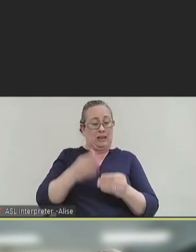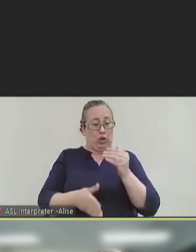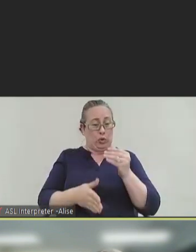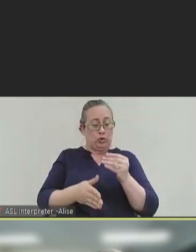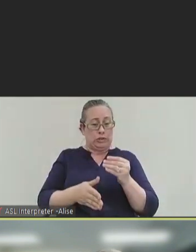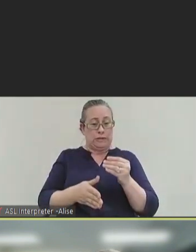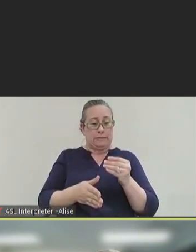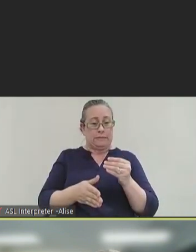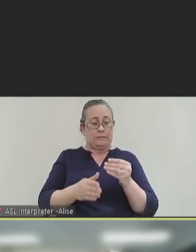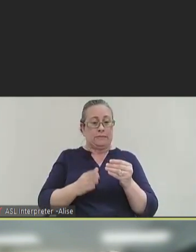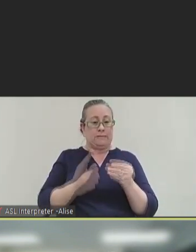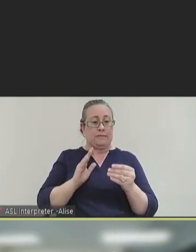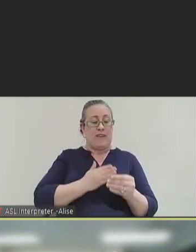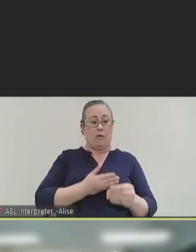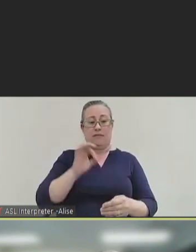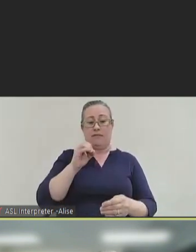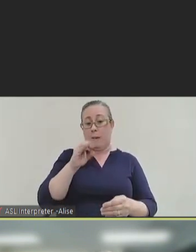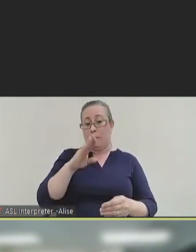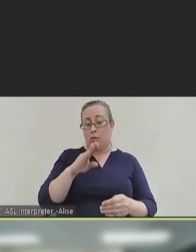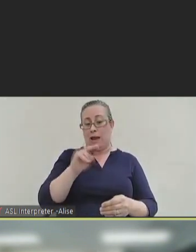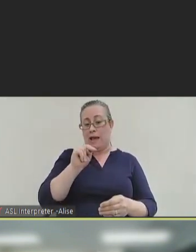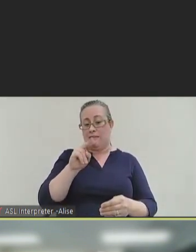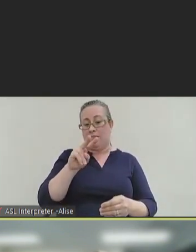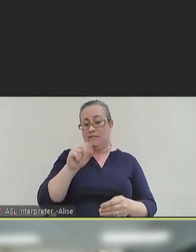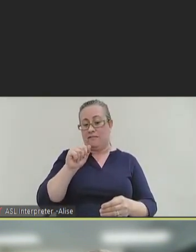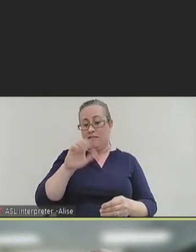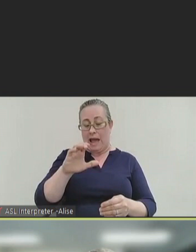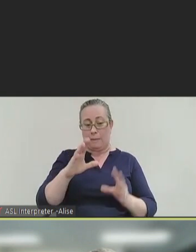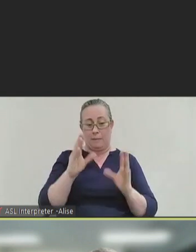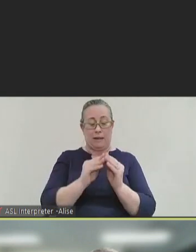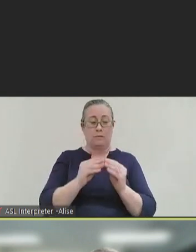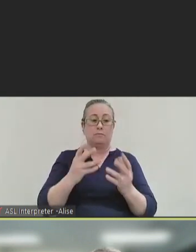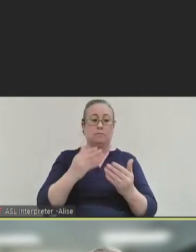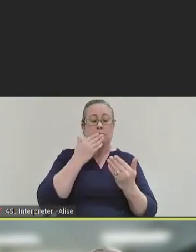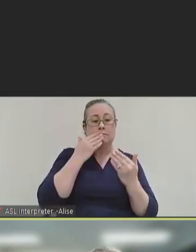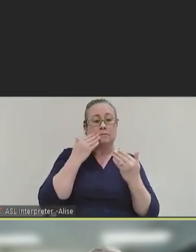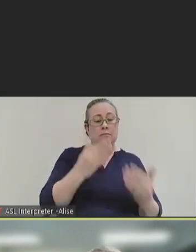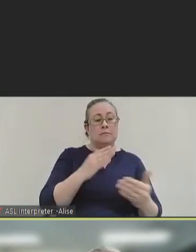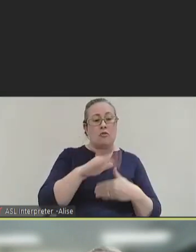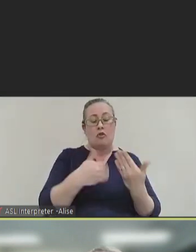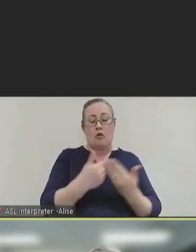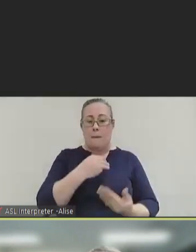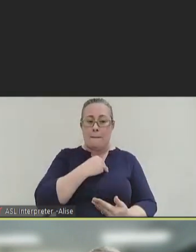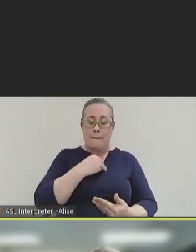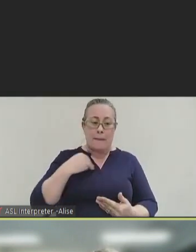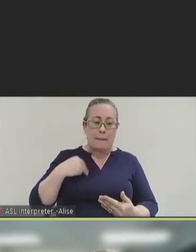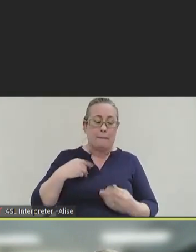of our February NVAC meeting. I want to thank all of our members, all of our support staff,